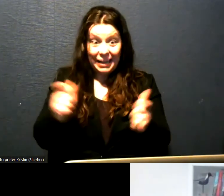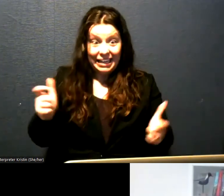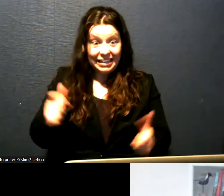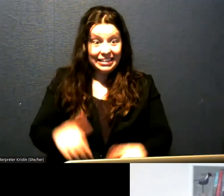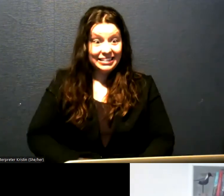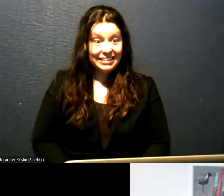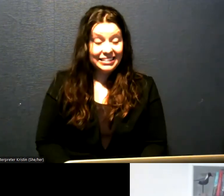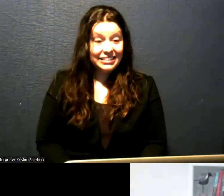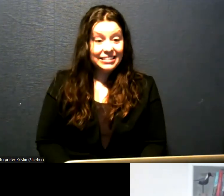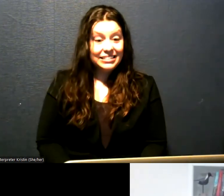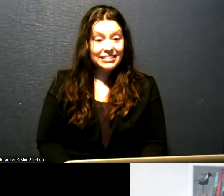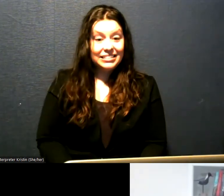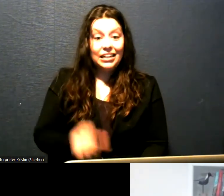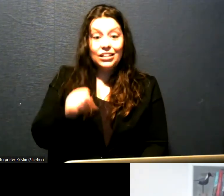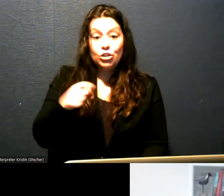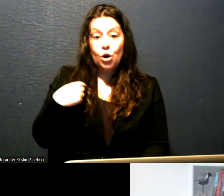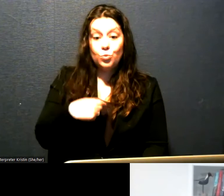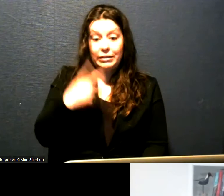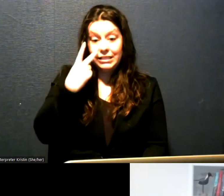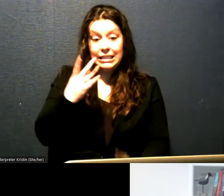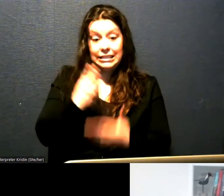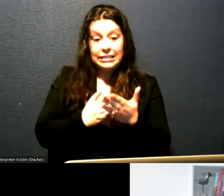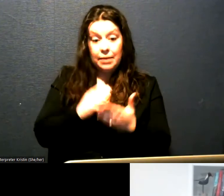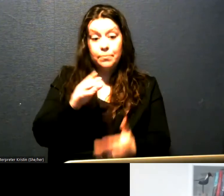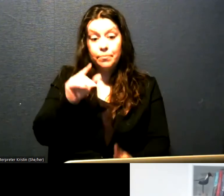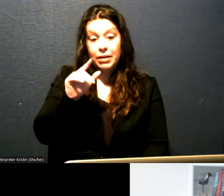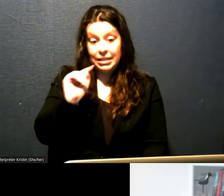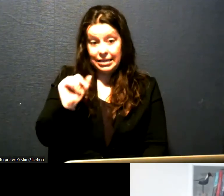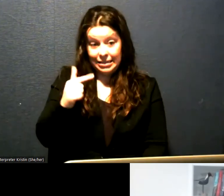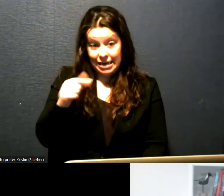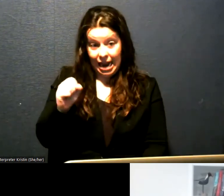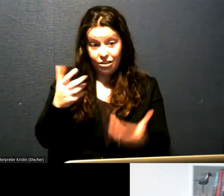Erika: We're seen some of the tracking devices already and we kind of talked about engineering and what you have